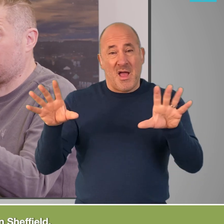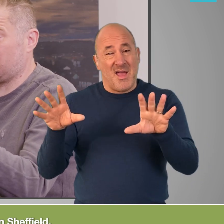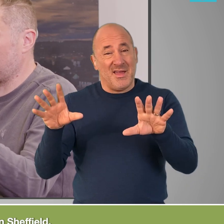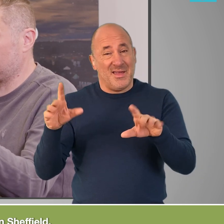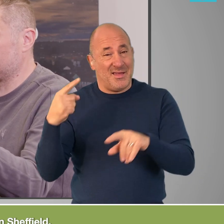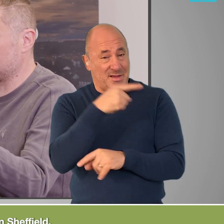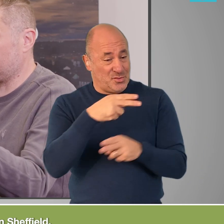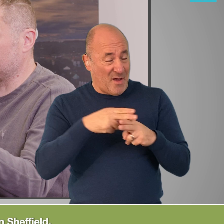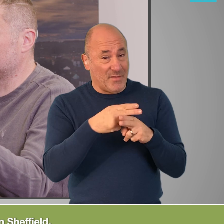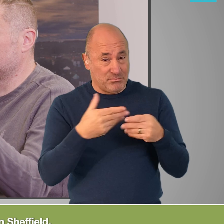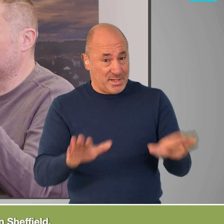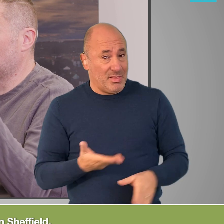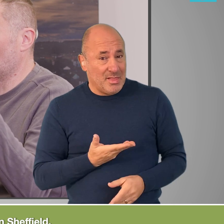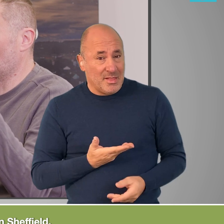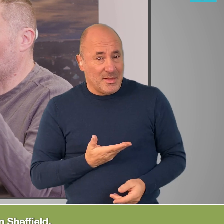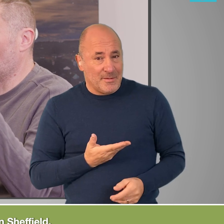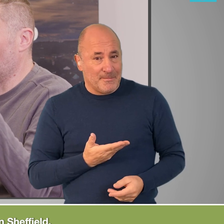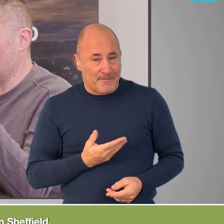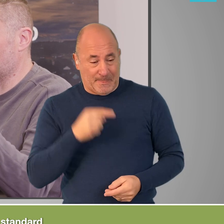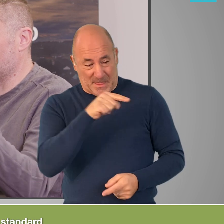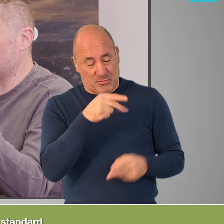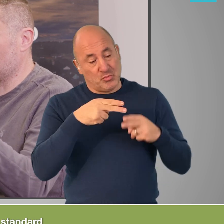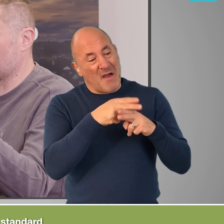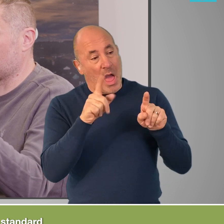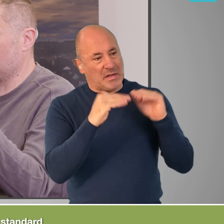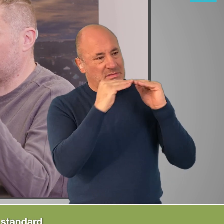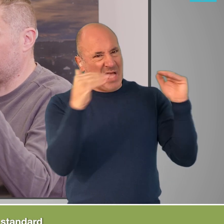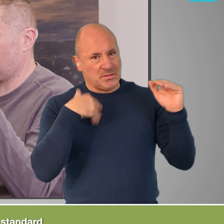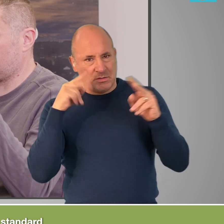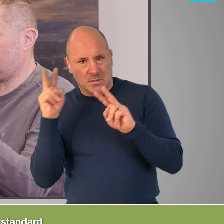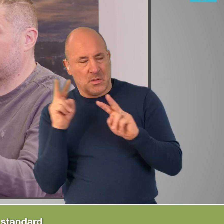and it's been done in Sheffield, that can give us a standard